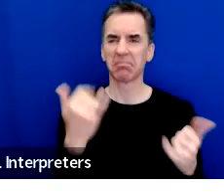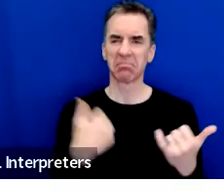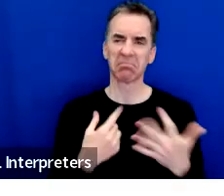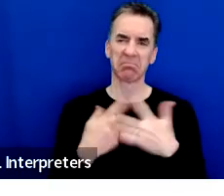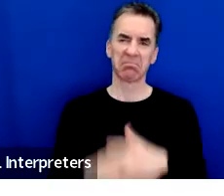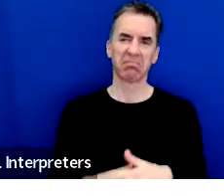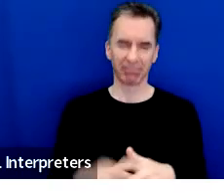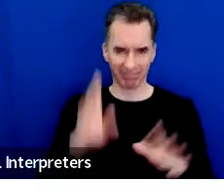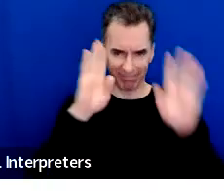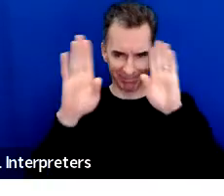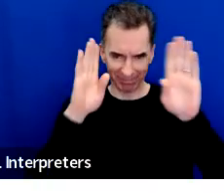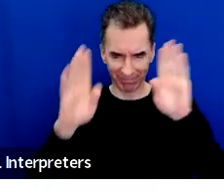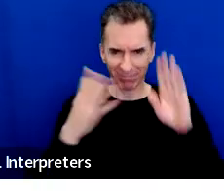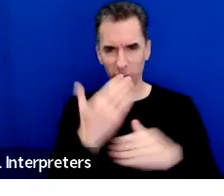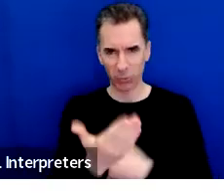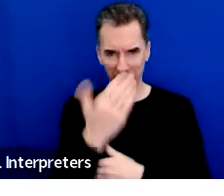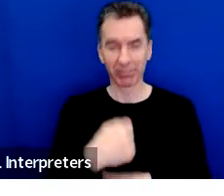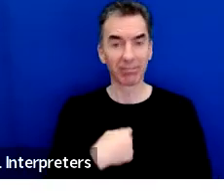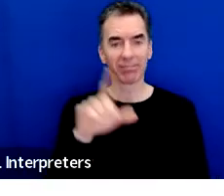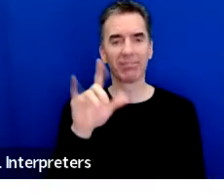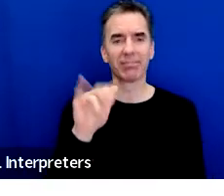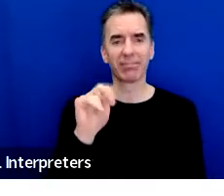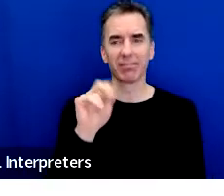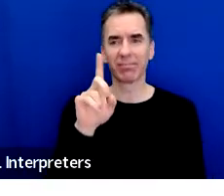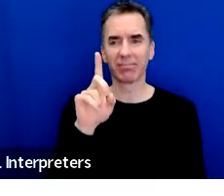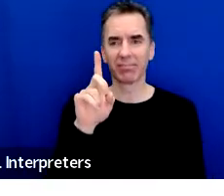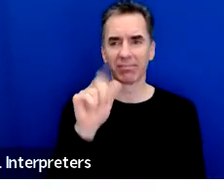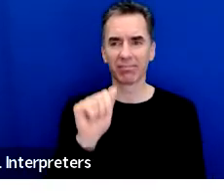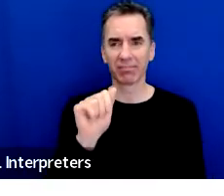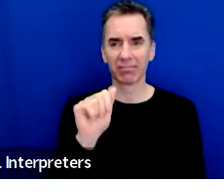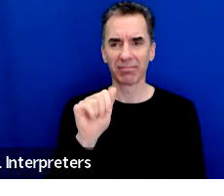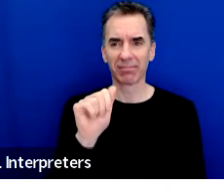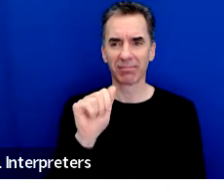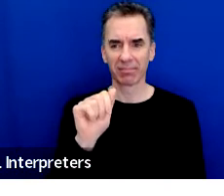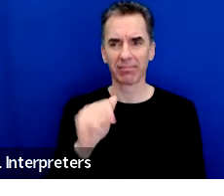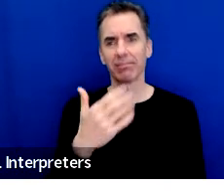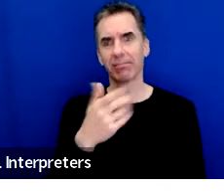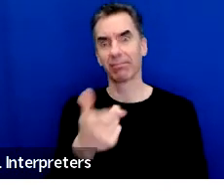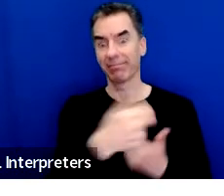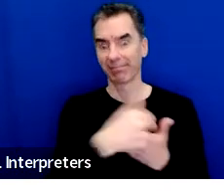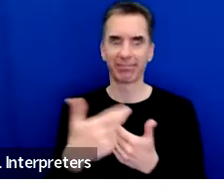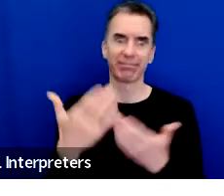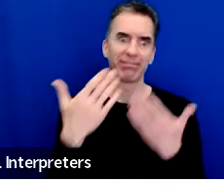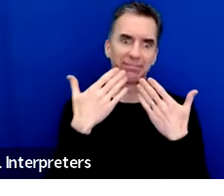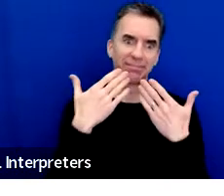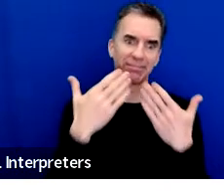Hi, everyone. Good morning. My name is Linda Kobashigawa. Thank you so much for joining me today for my presentation.